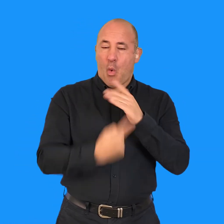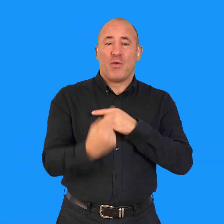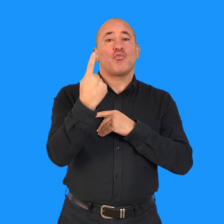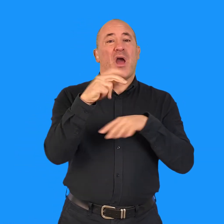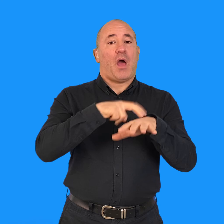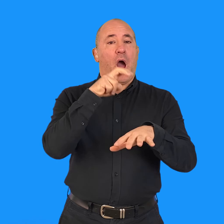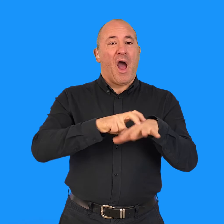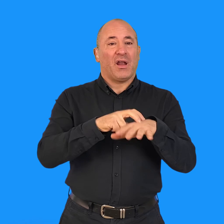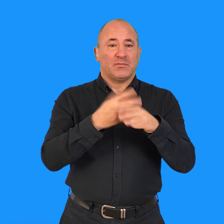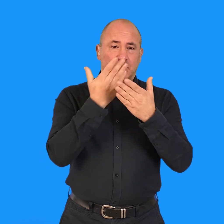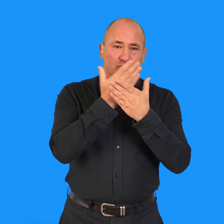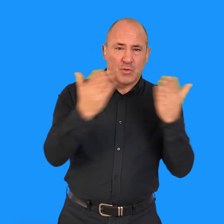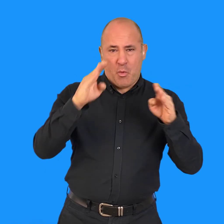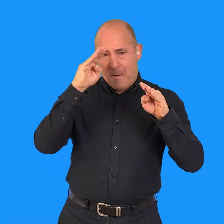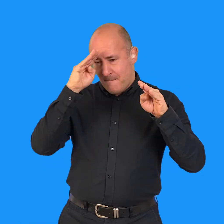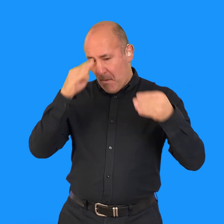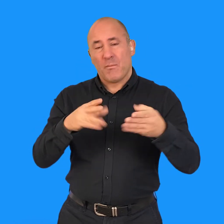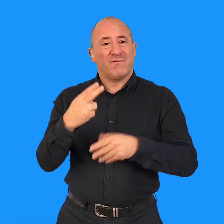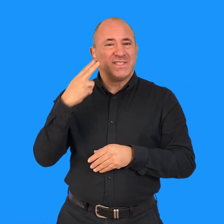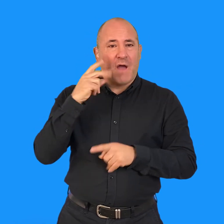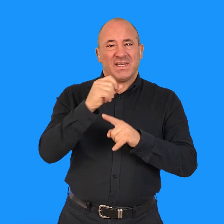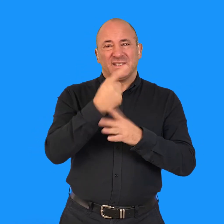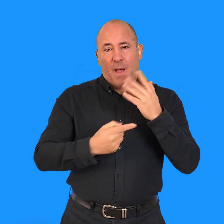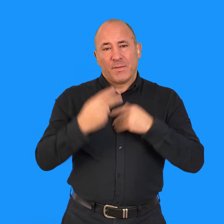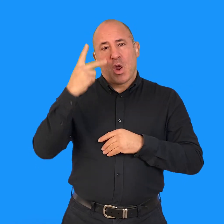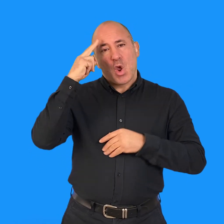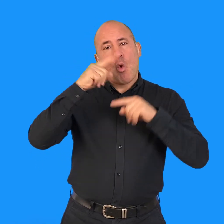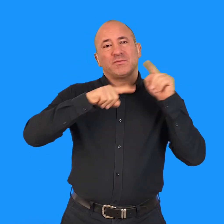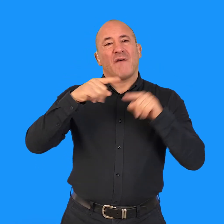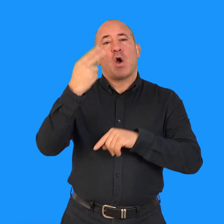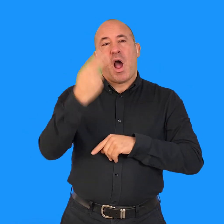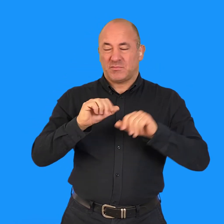which is the only exhibition space in Ireland